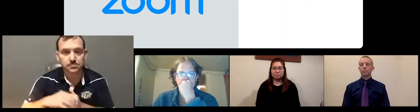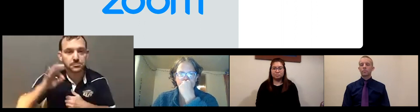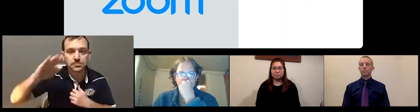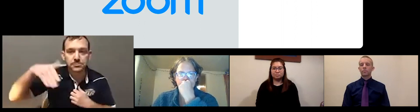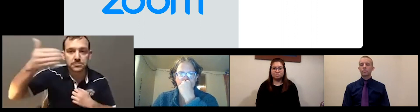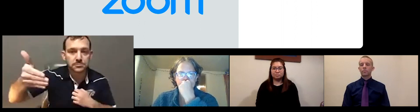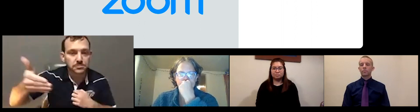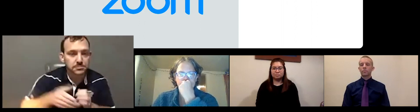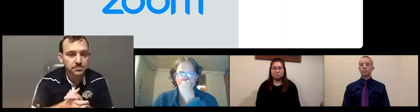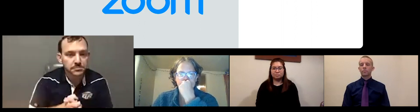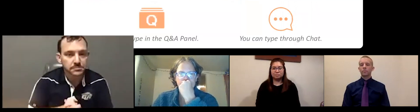Okay, next slide please.